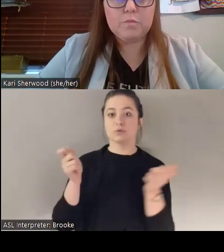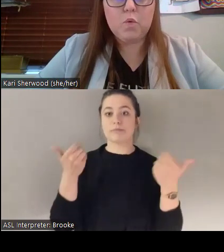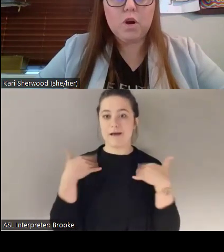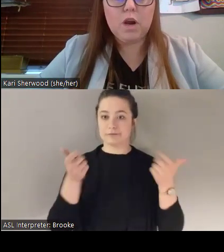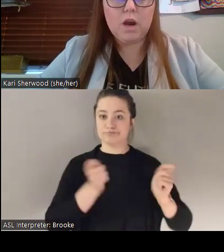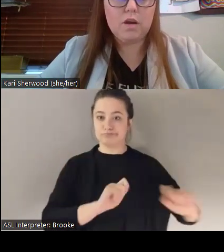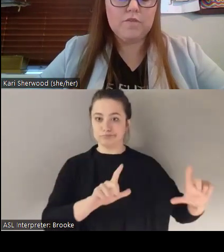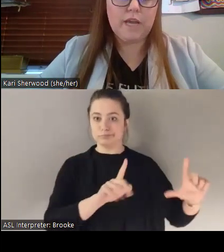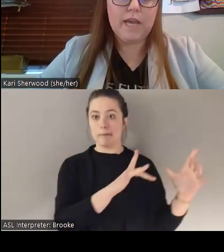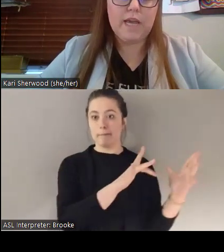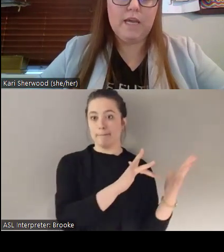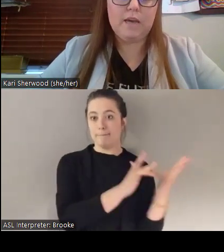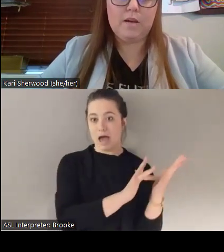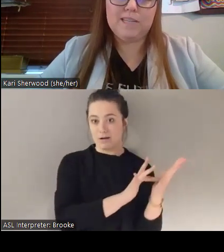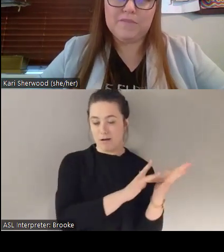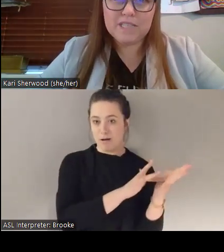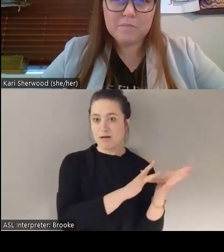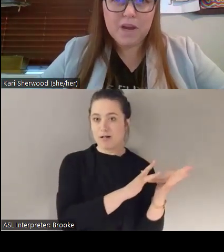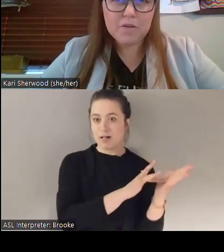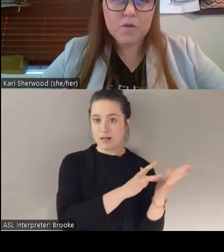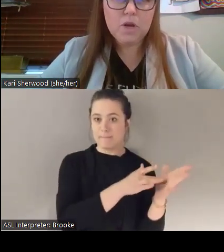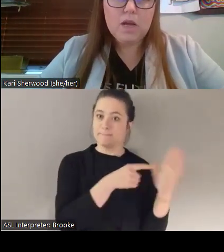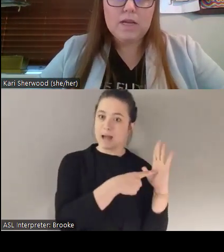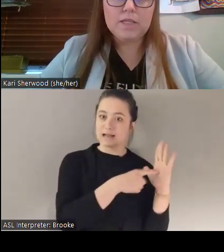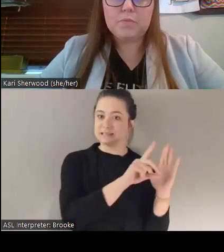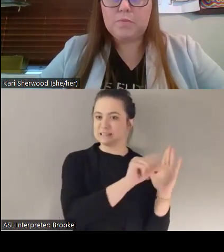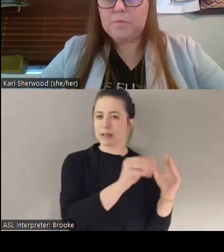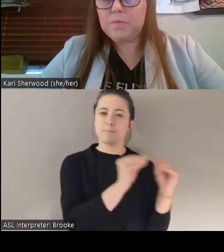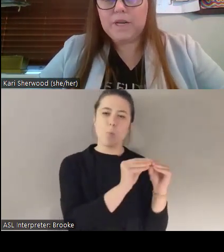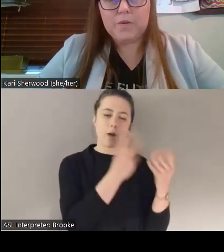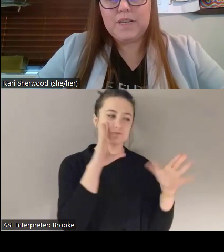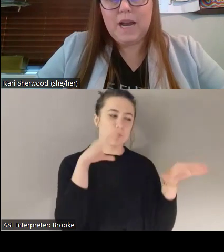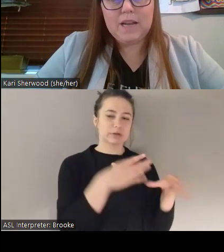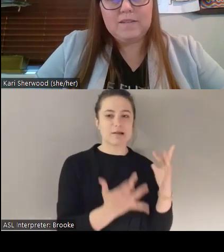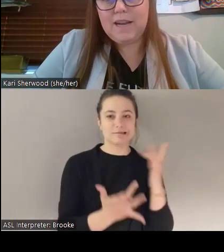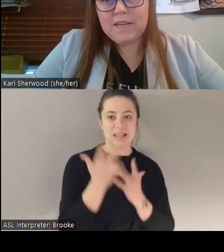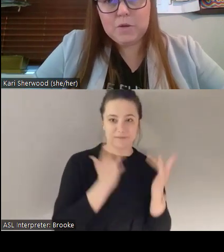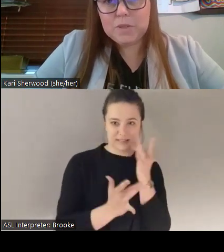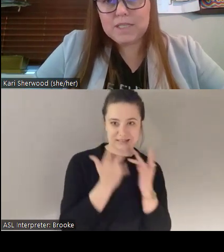is more of a deficit model. It's, you know, the diagnose